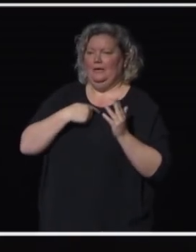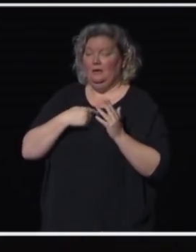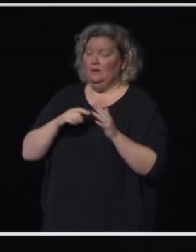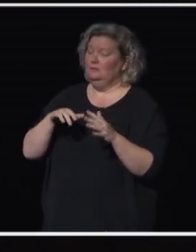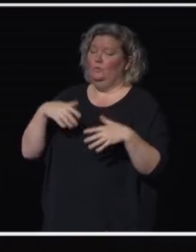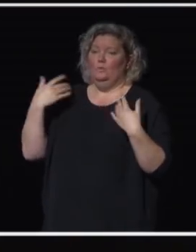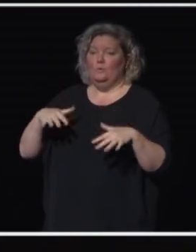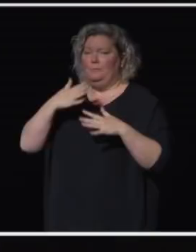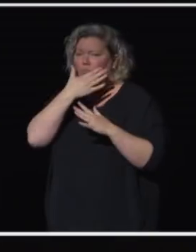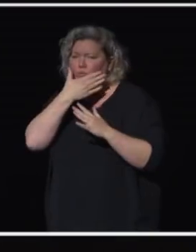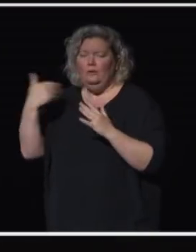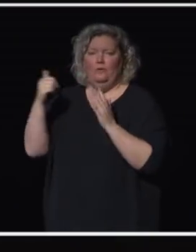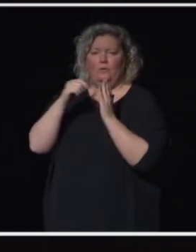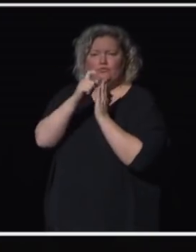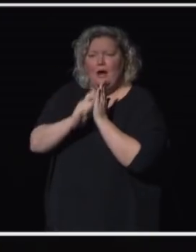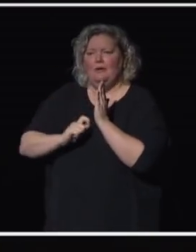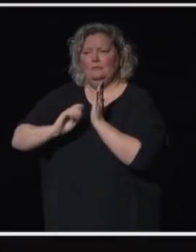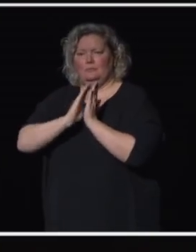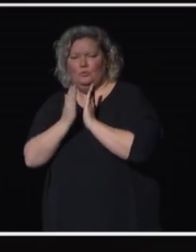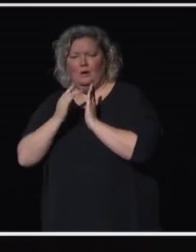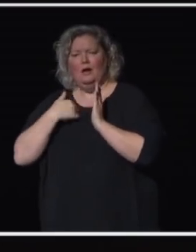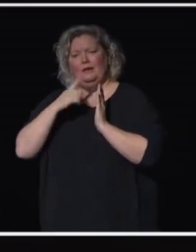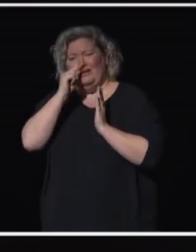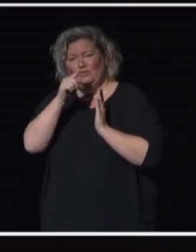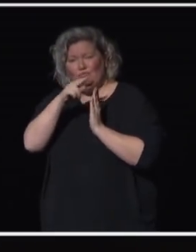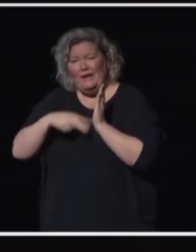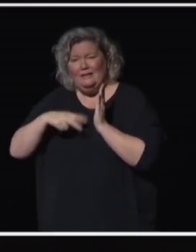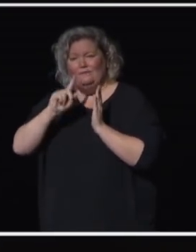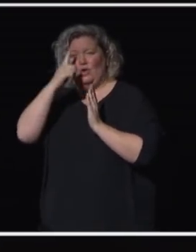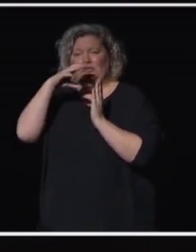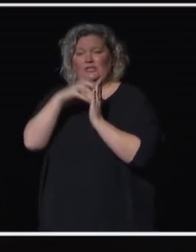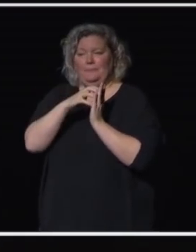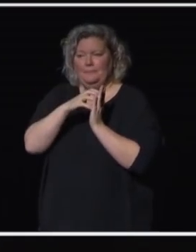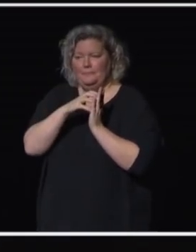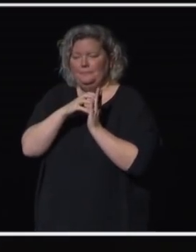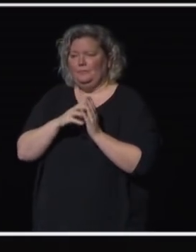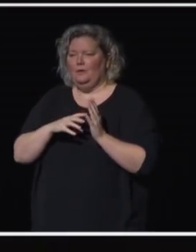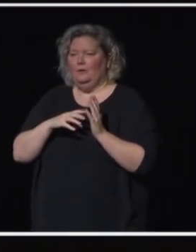It's very beautifully written too. I'd just love you to read a first chapter, a part from one of the earlier parts of your book